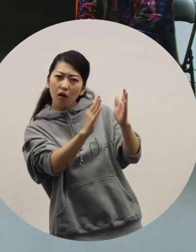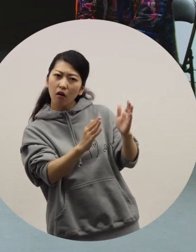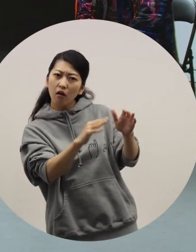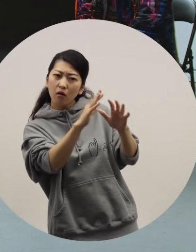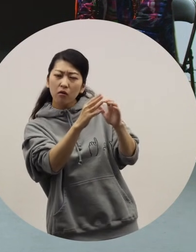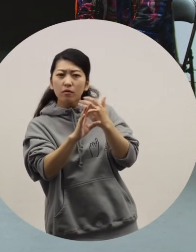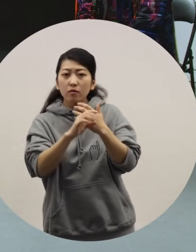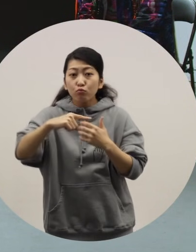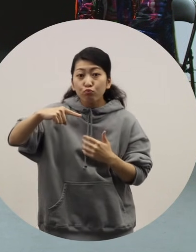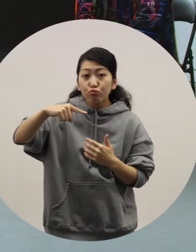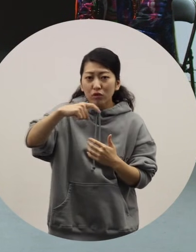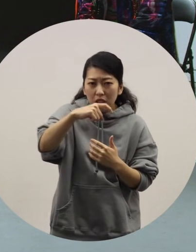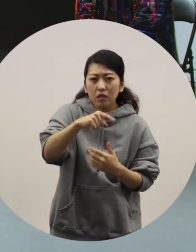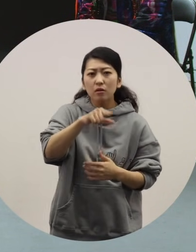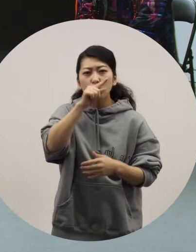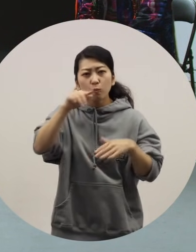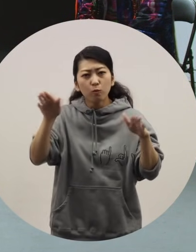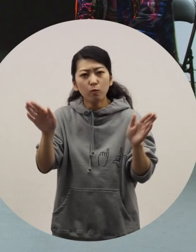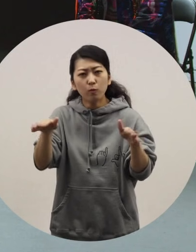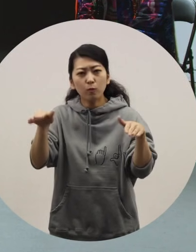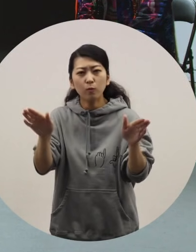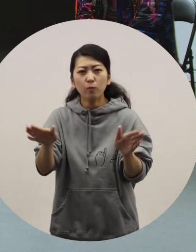like insects and birds.